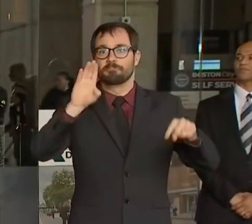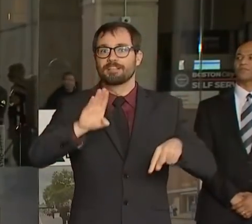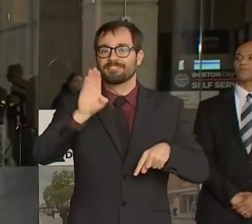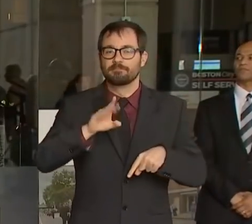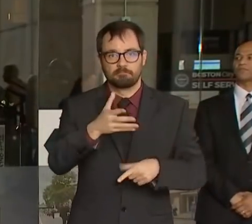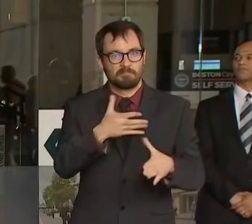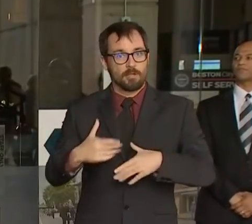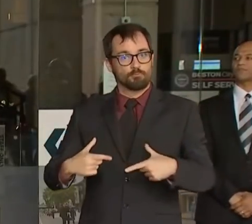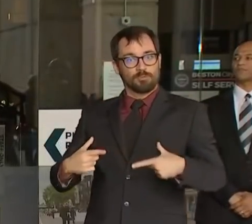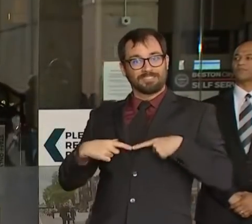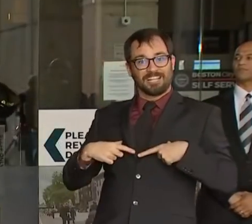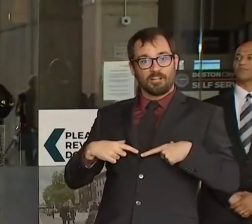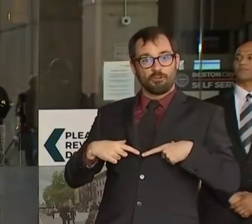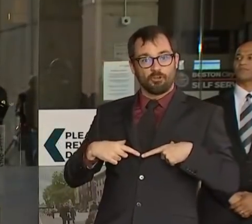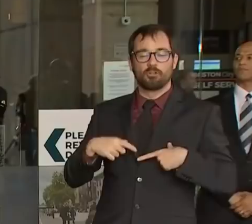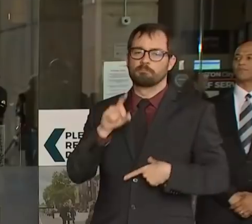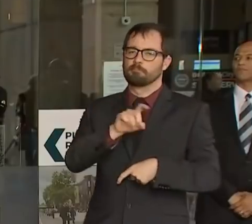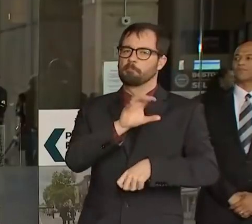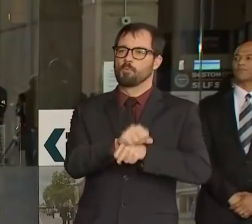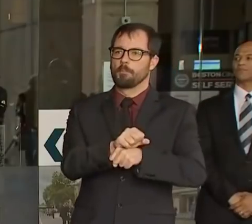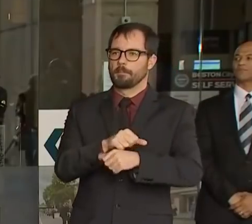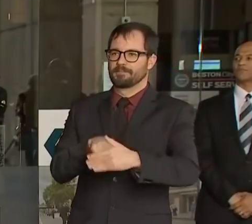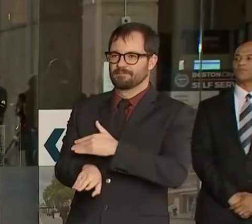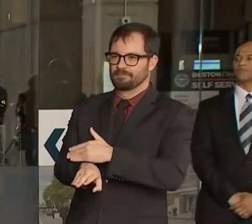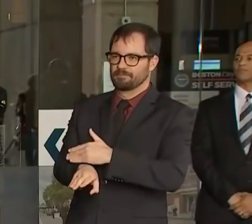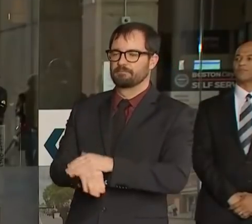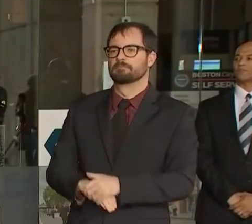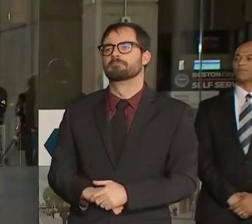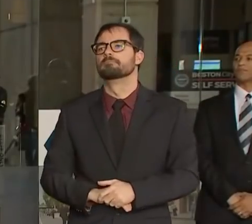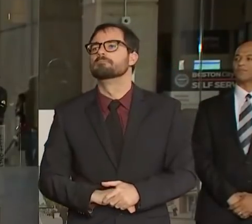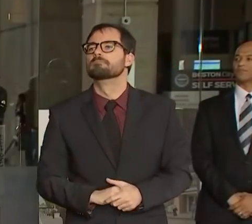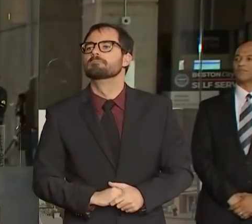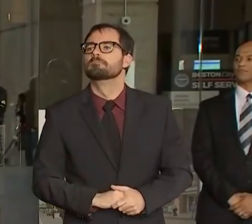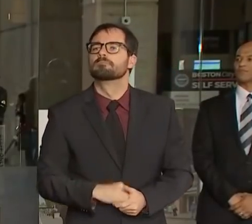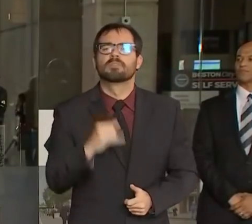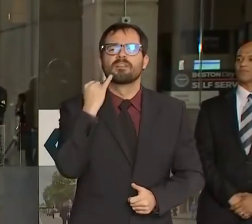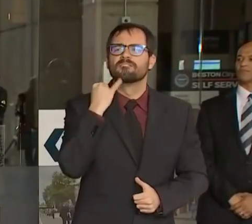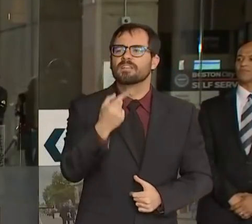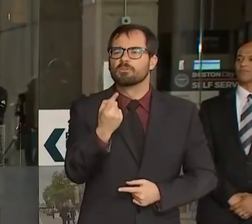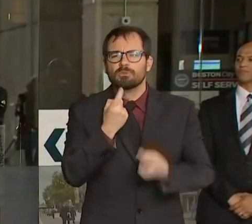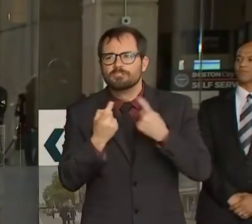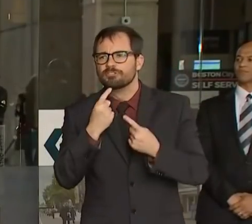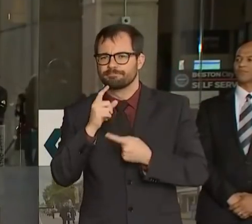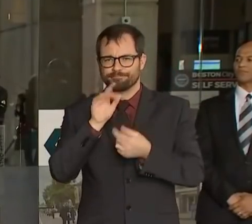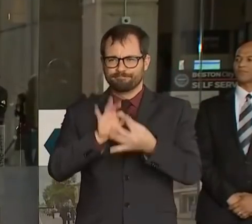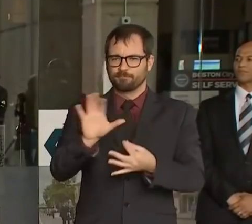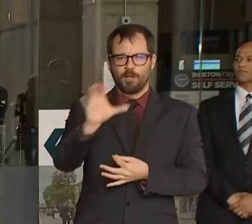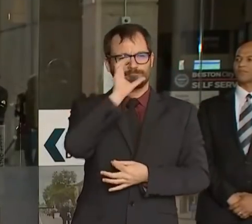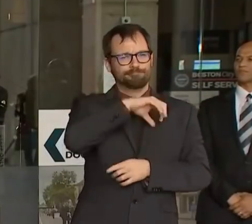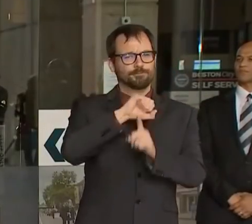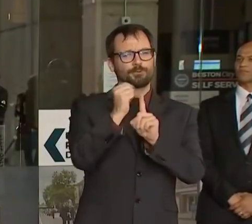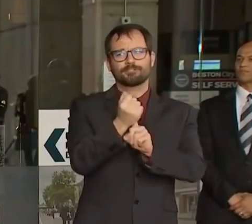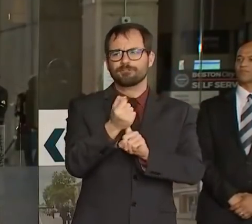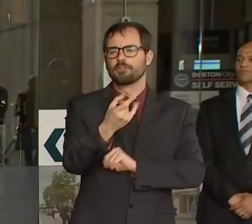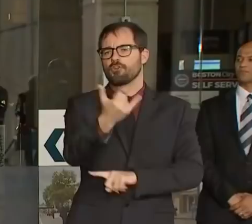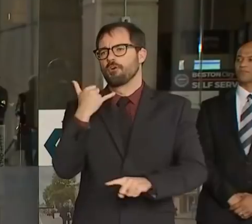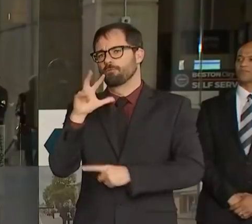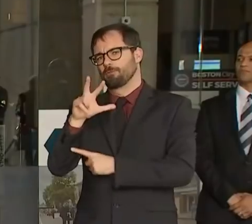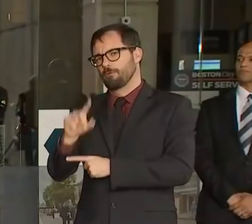CALL AND MAKE AN APPOINTMENT TO HAVE IT IF YOU HAVE ANY QUESTIONS ON ANYTHING THAT I JUST TALKED ABOUT, AND YOU ARE NOT SURE WHAT I AM TALKING